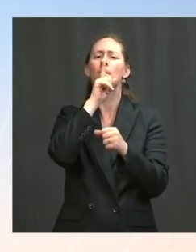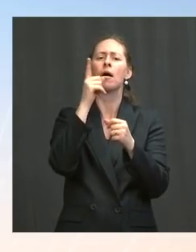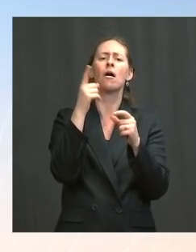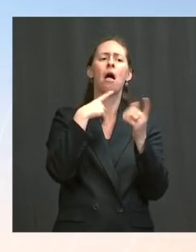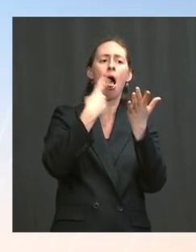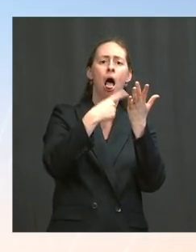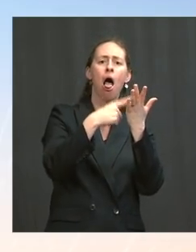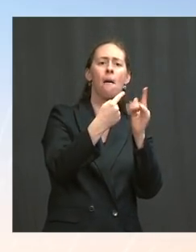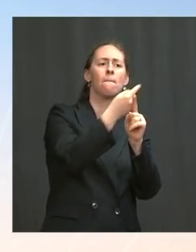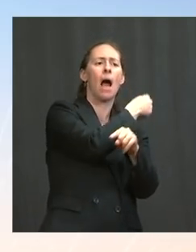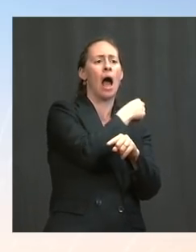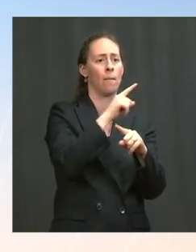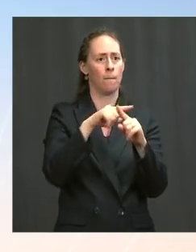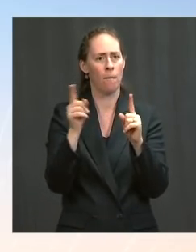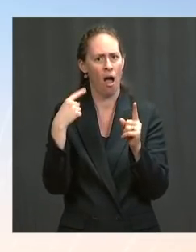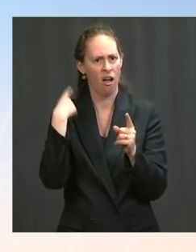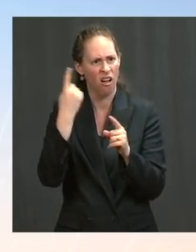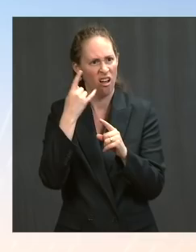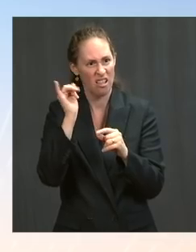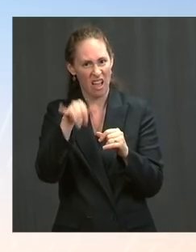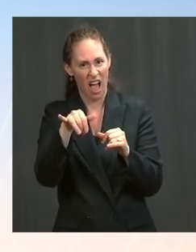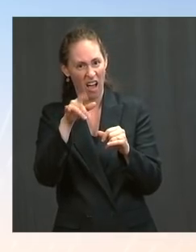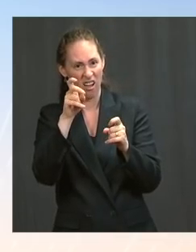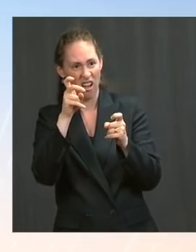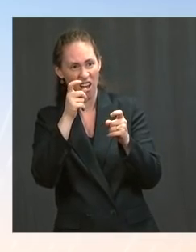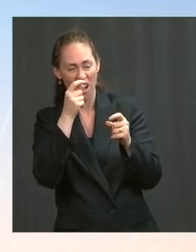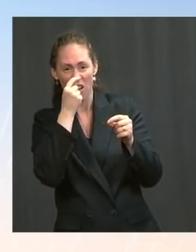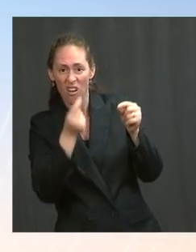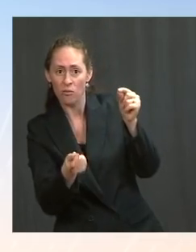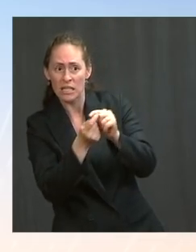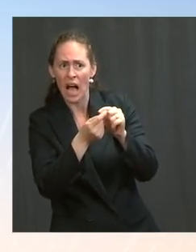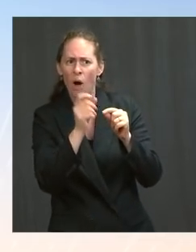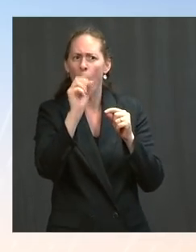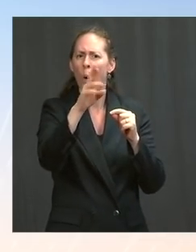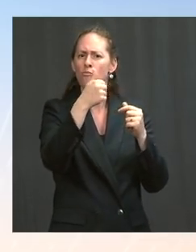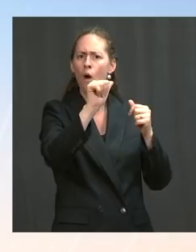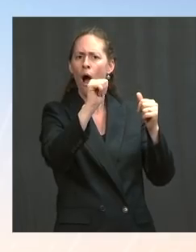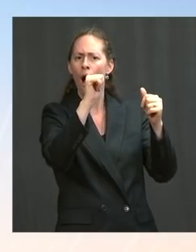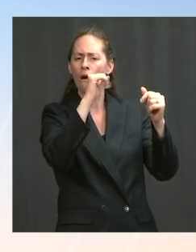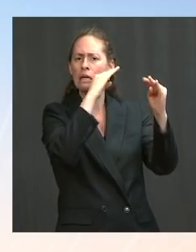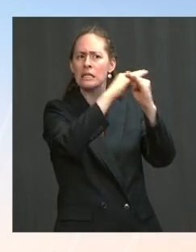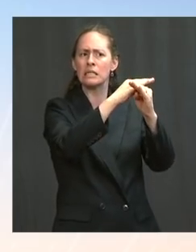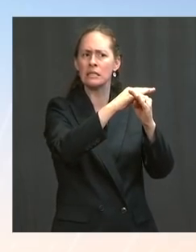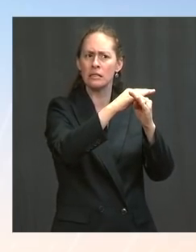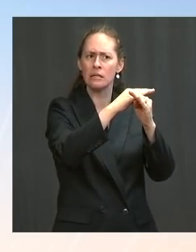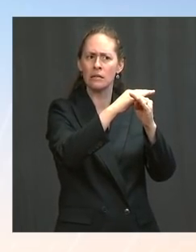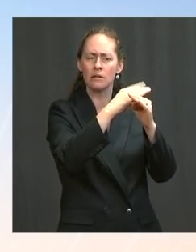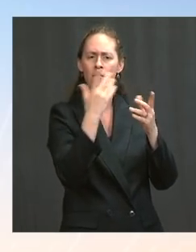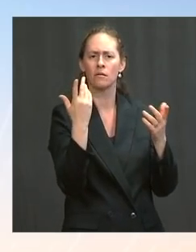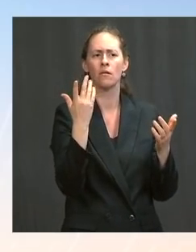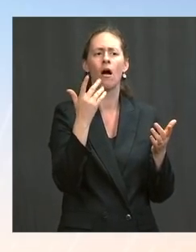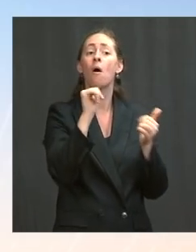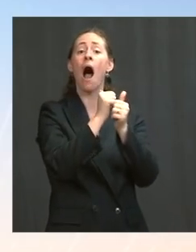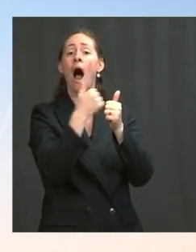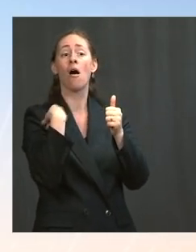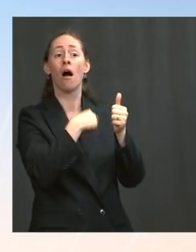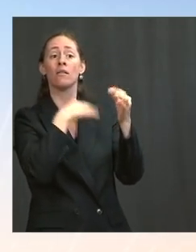that these were intended to deter? Ms. Psaki: It was -- we selected these targets in response to those five attacks I just noted. The Press: It wasn't preemptive?